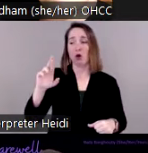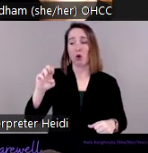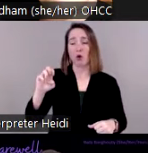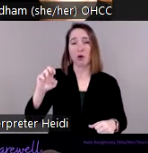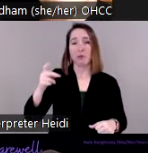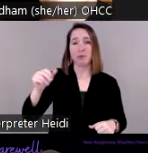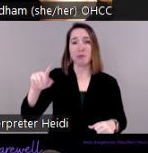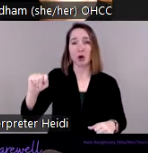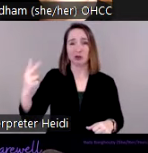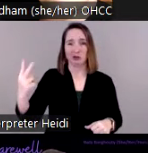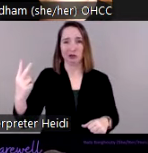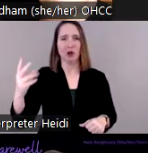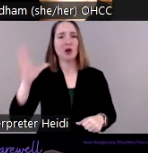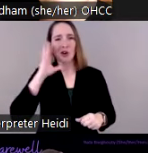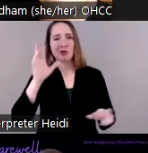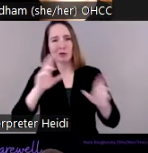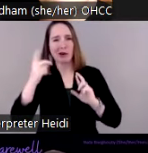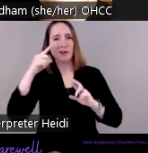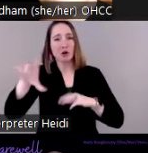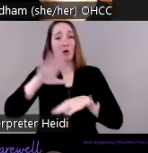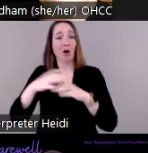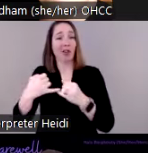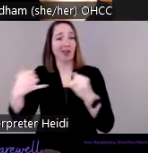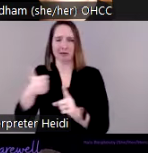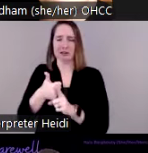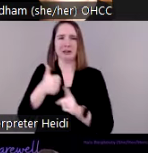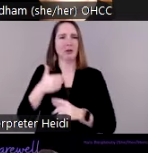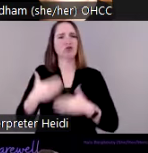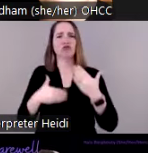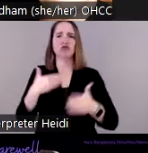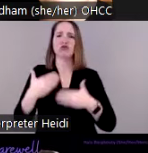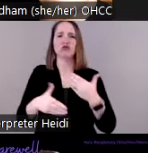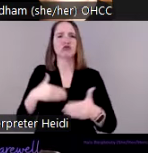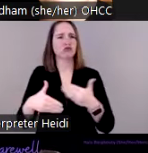ready for you to do online. They're